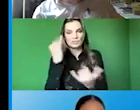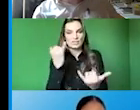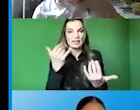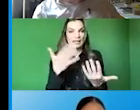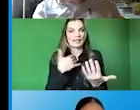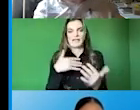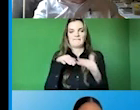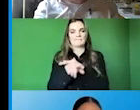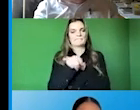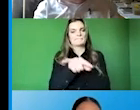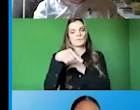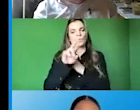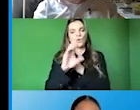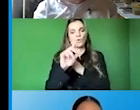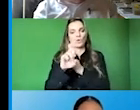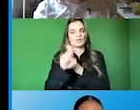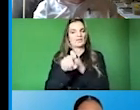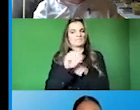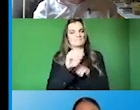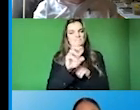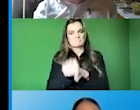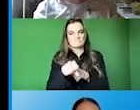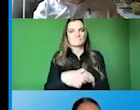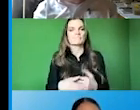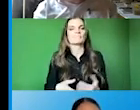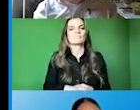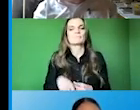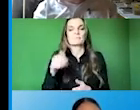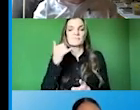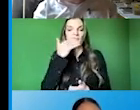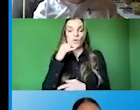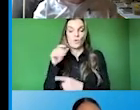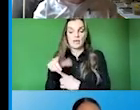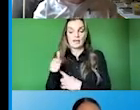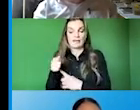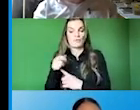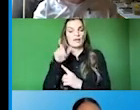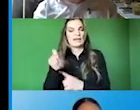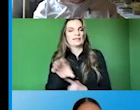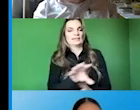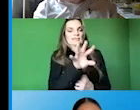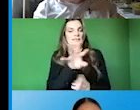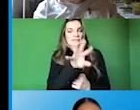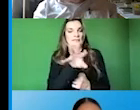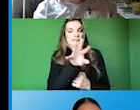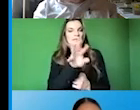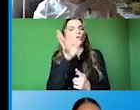at this QR code which you can read by opening your smartphone's camera and hovering over the middle and opening the